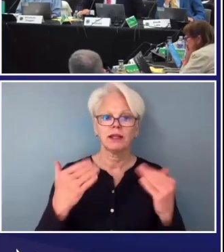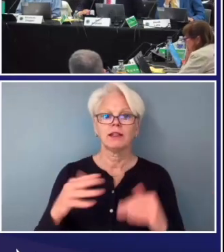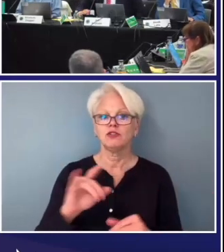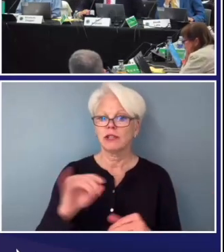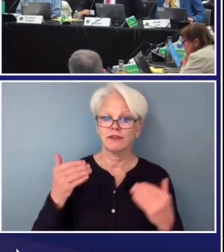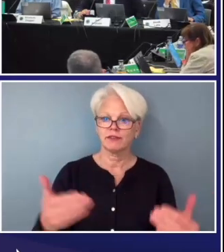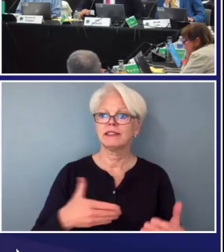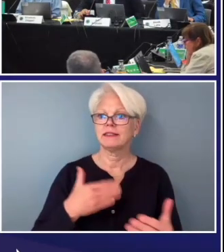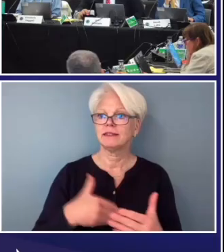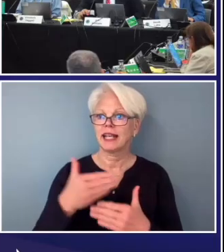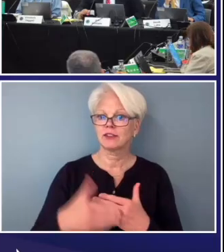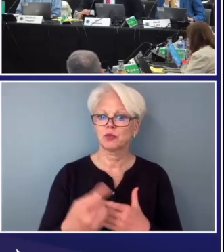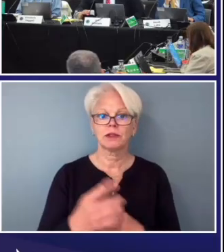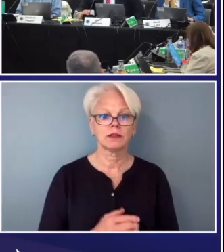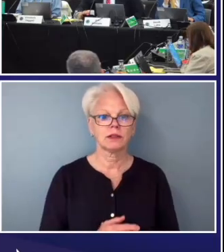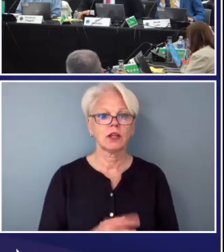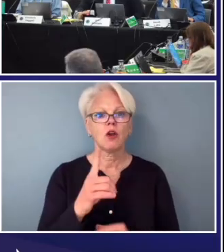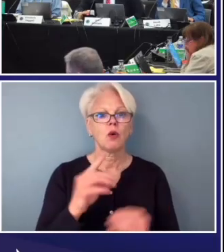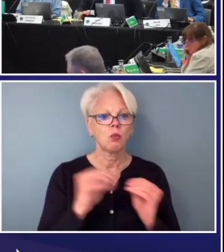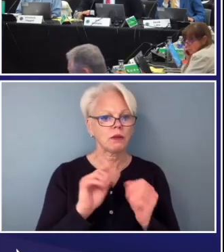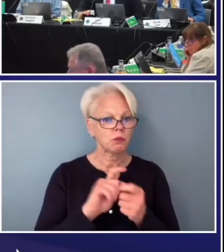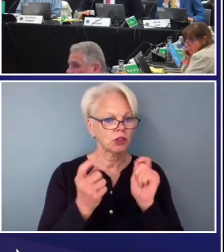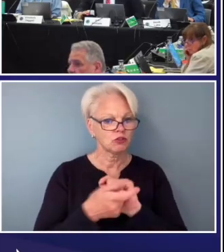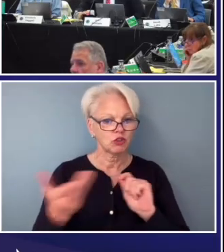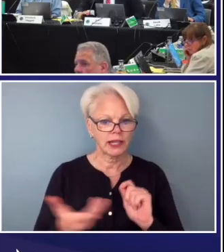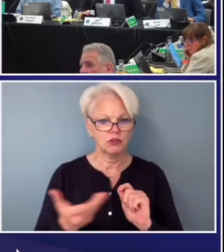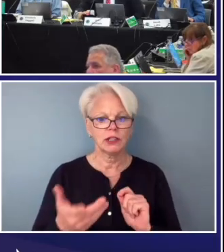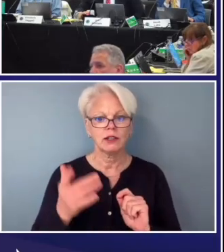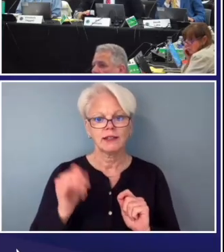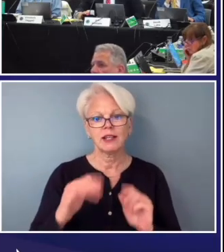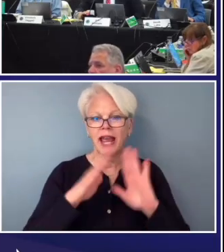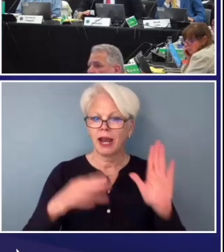Yeah, and just one more change here. This was a housekeeping on my part.